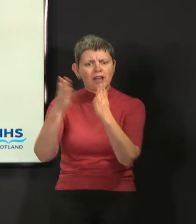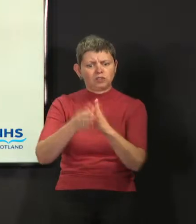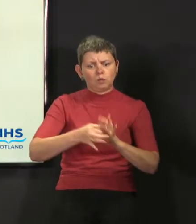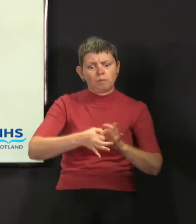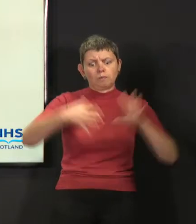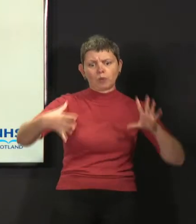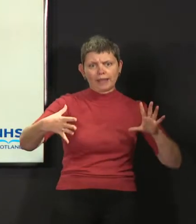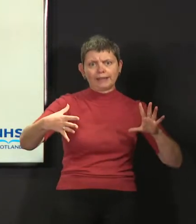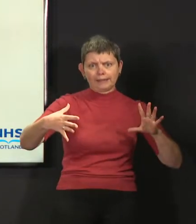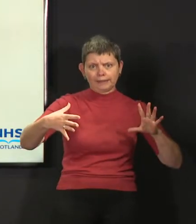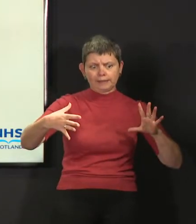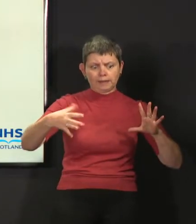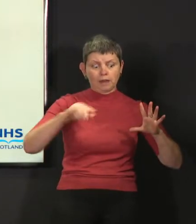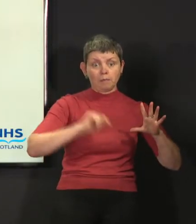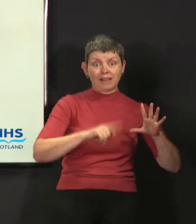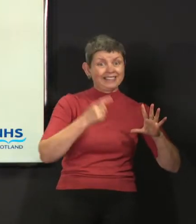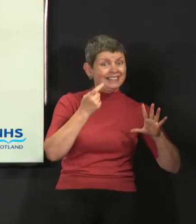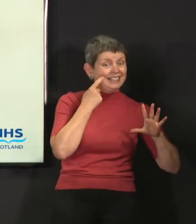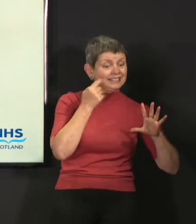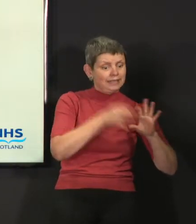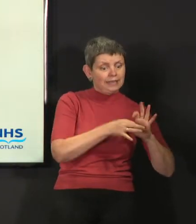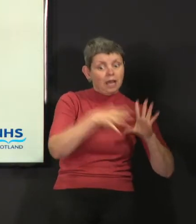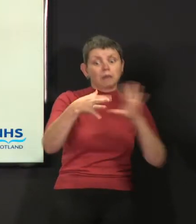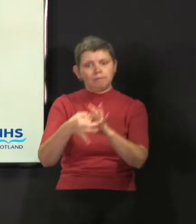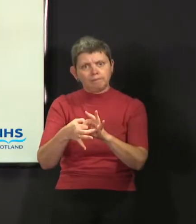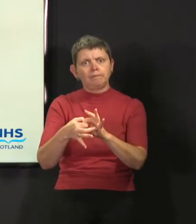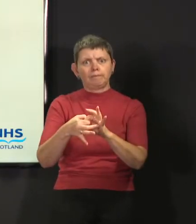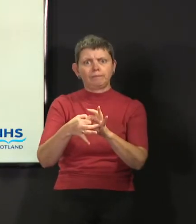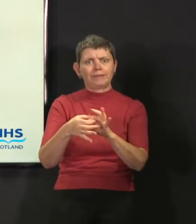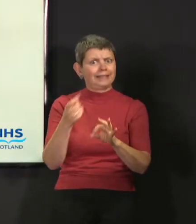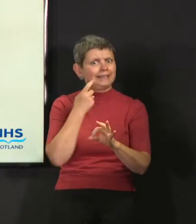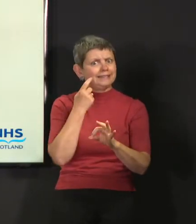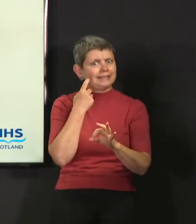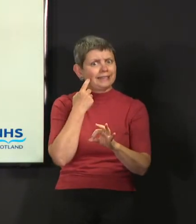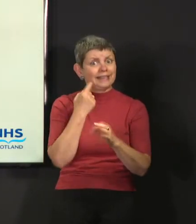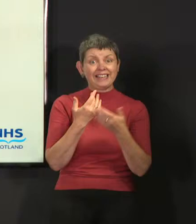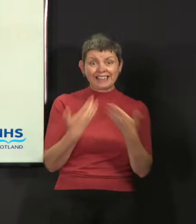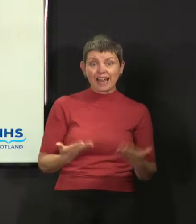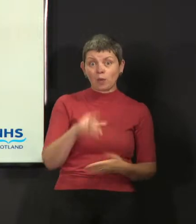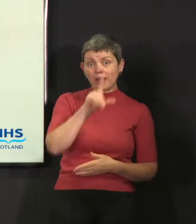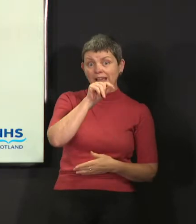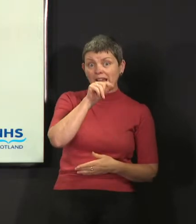household to household very very easily. Eleven people now have this disease and